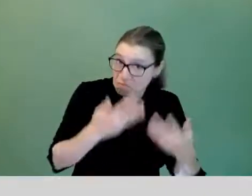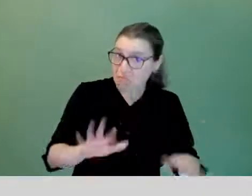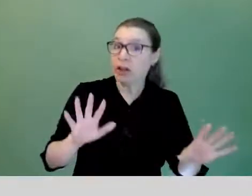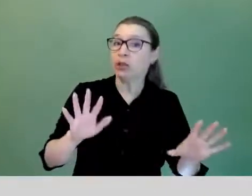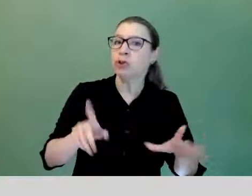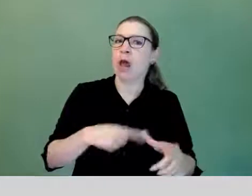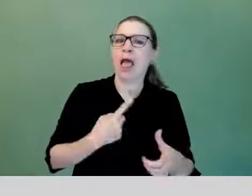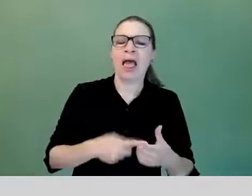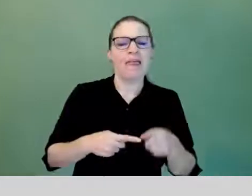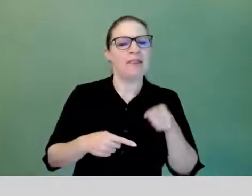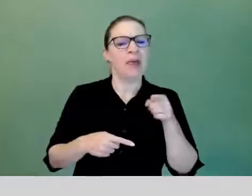you need to,